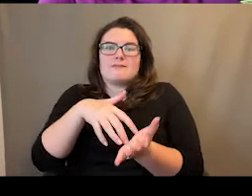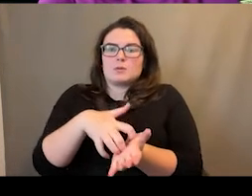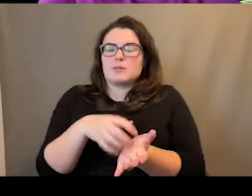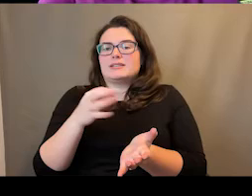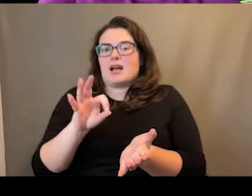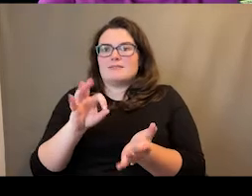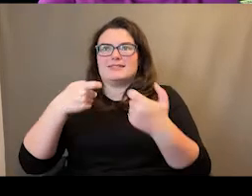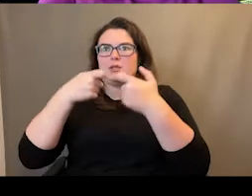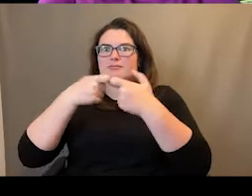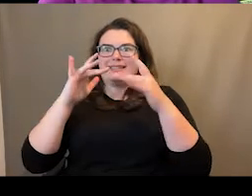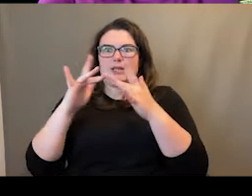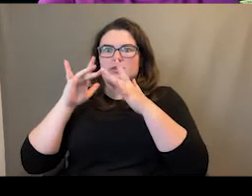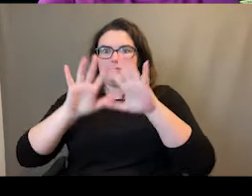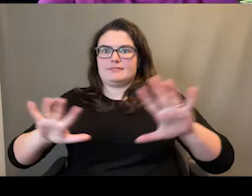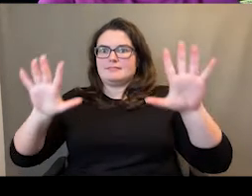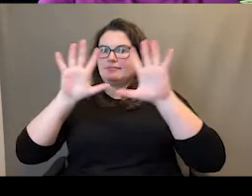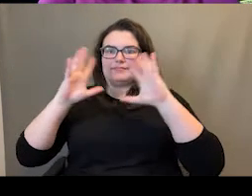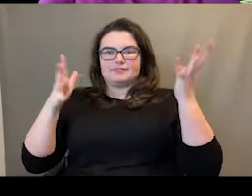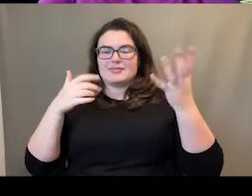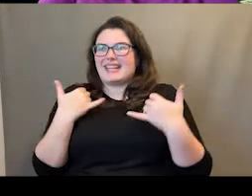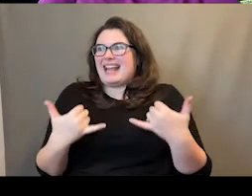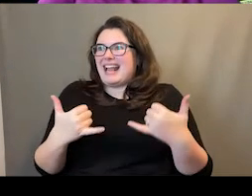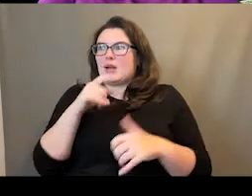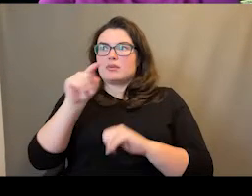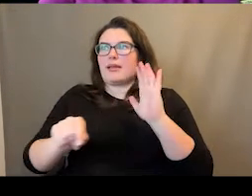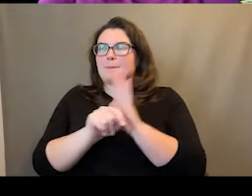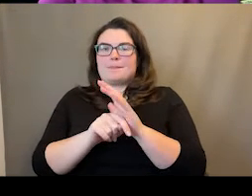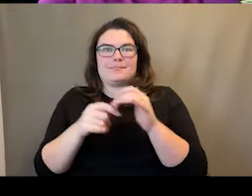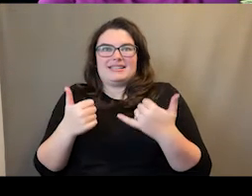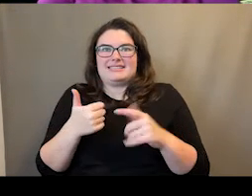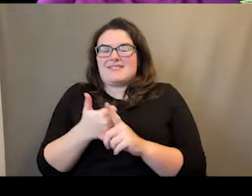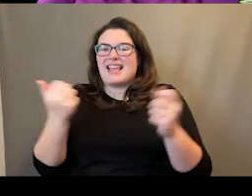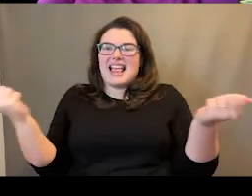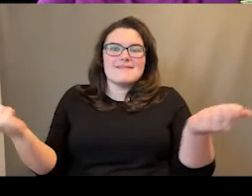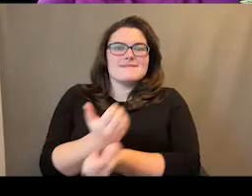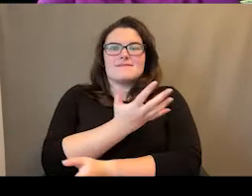We're living in a time now where everything is really in cyberspace,